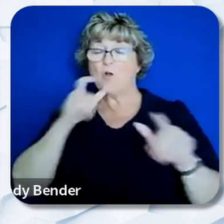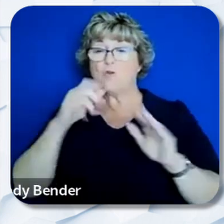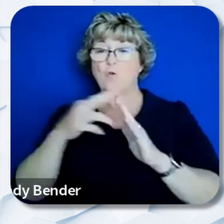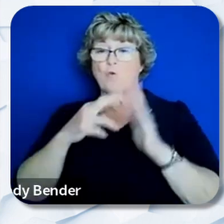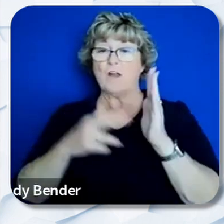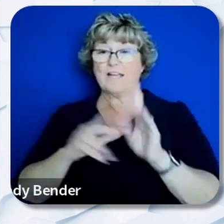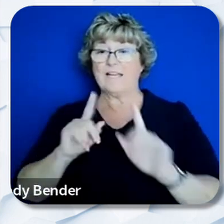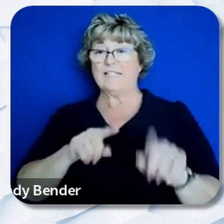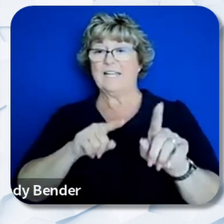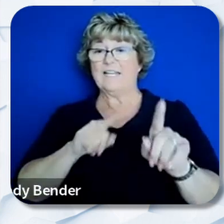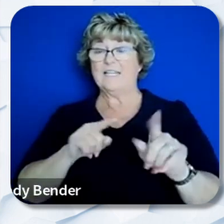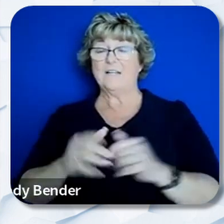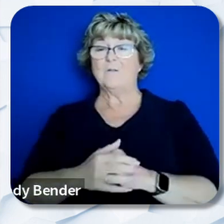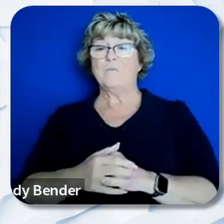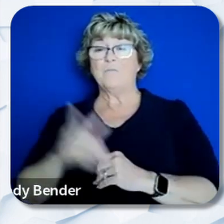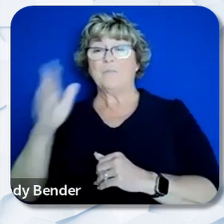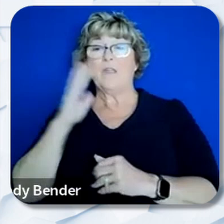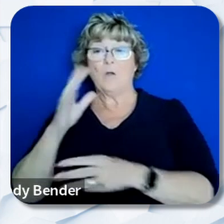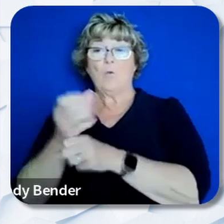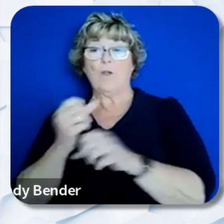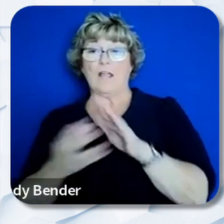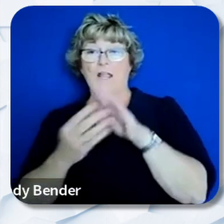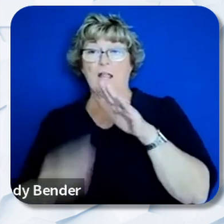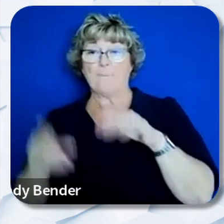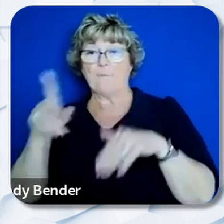that came today. So you will be getting a copy of this PowerPoint in the email as well